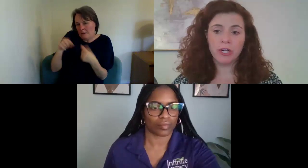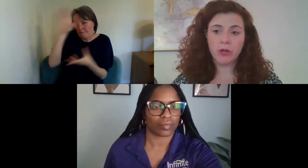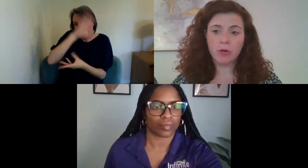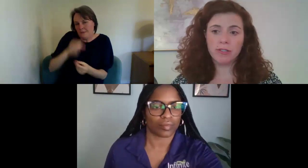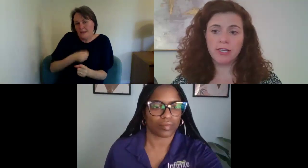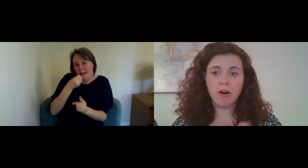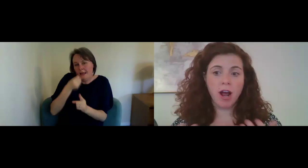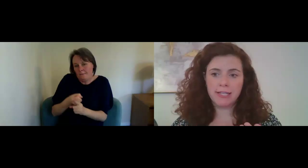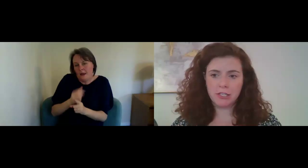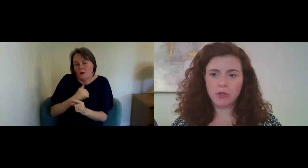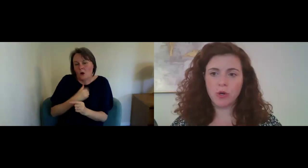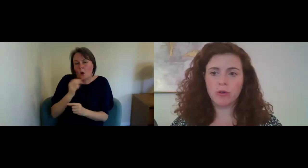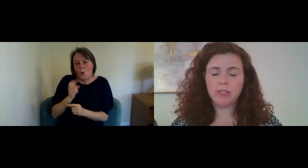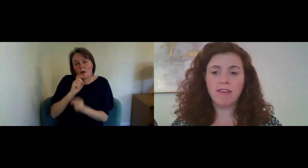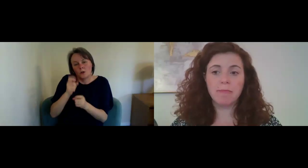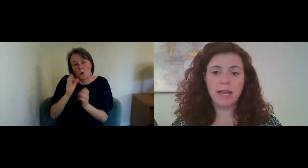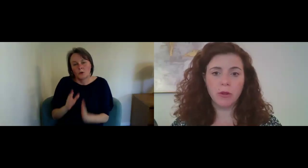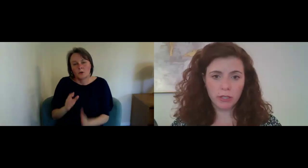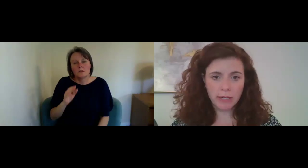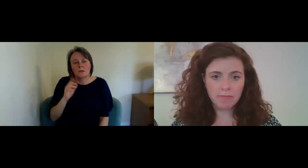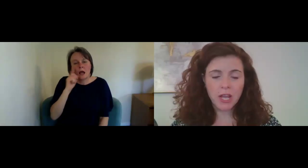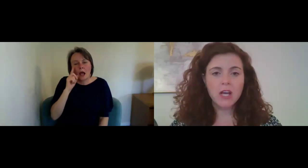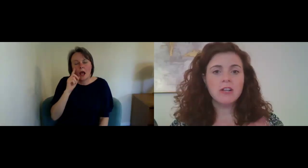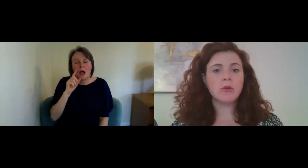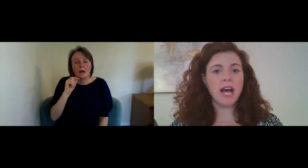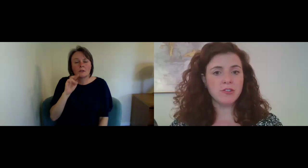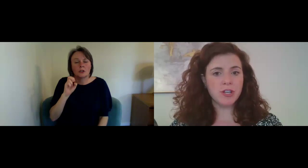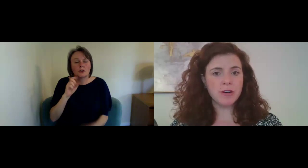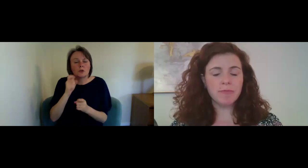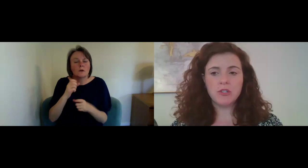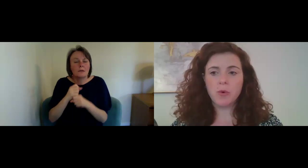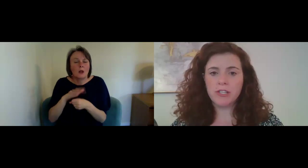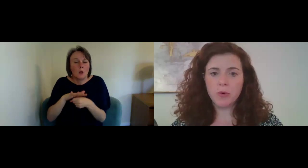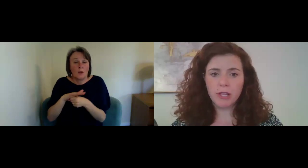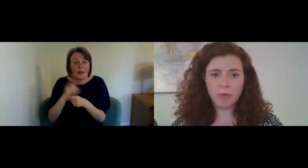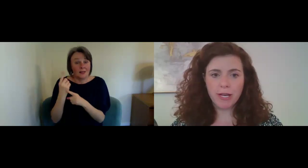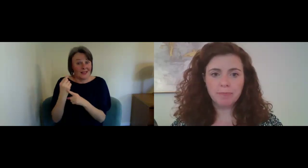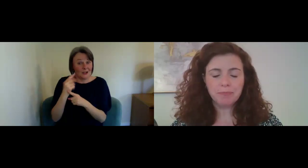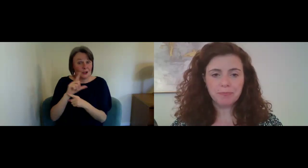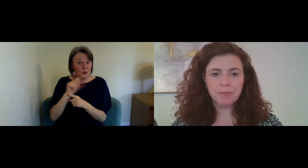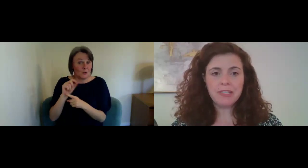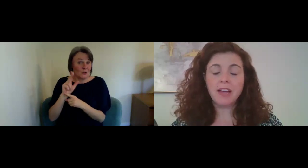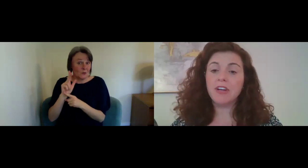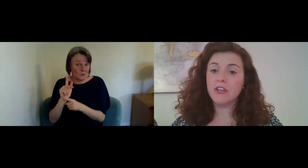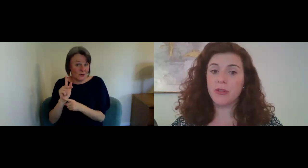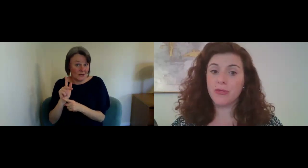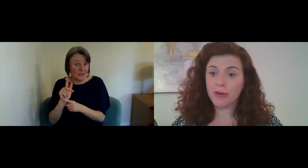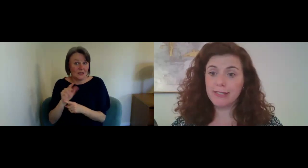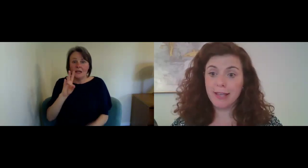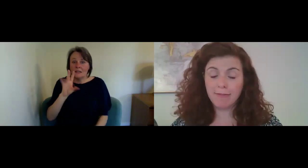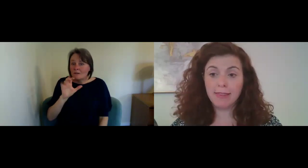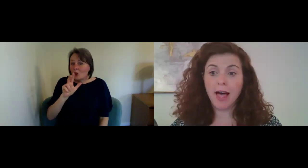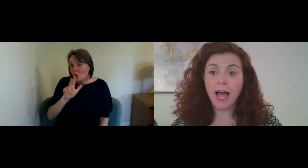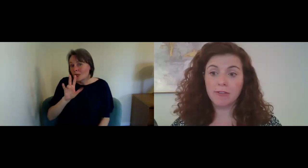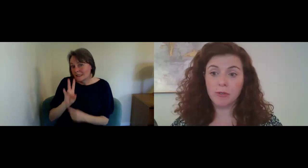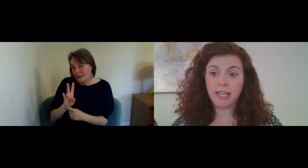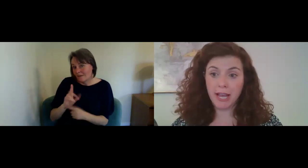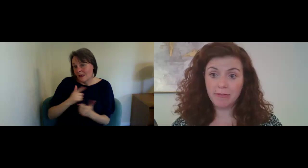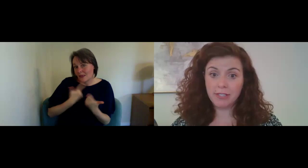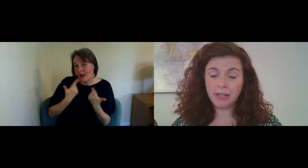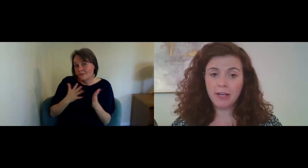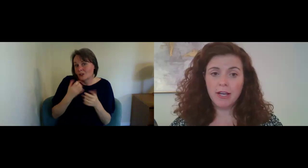organ donors and our eye and tissue donors have made locally. So last year in 2023, 737 lives were saved.